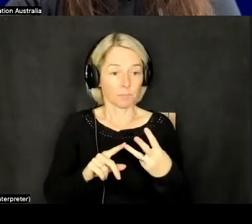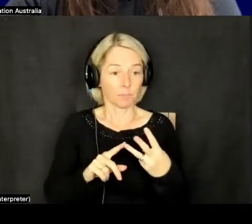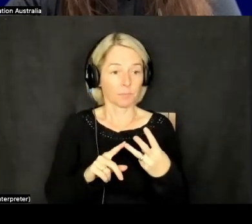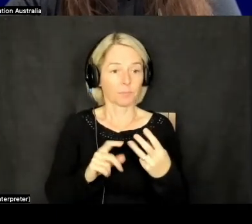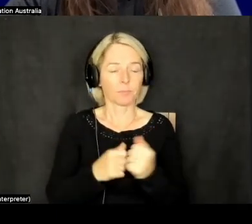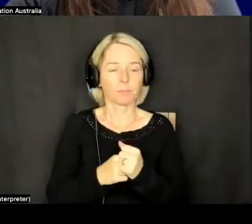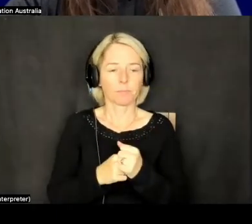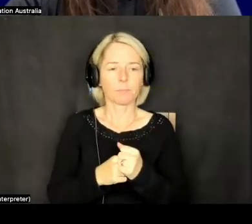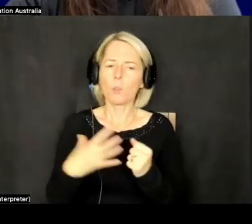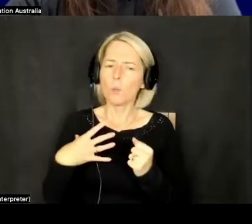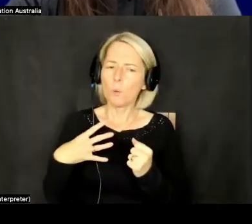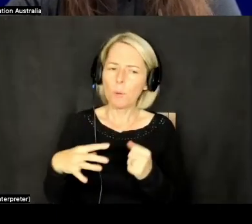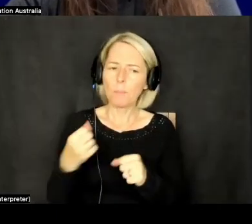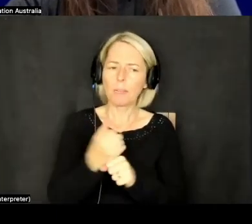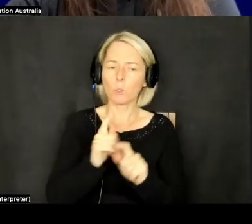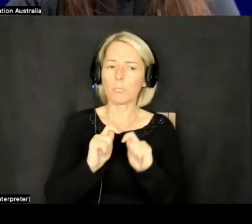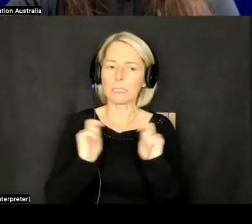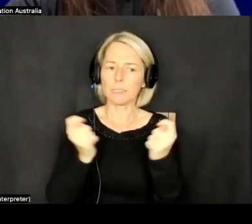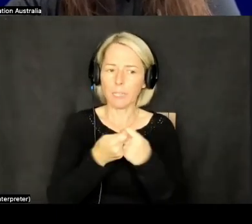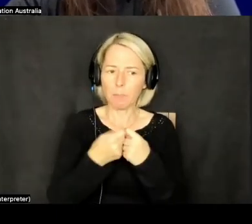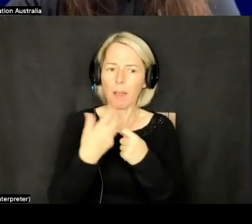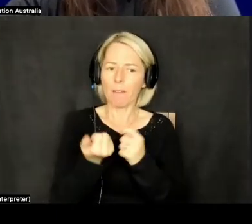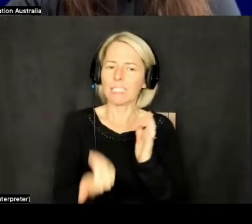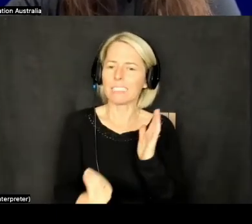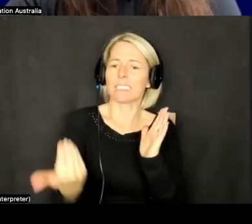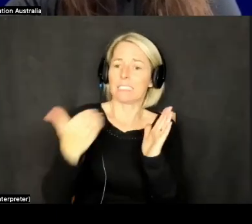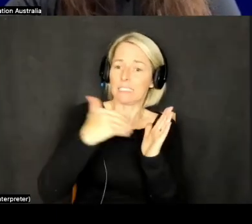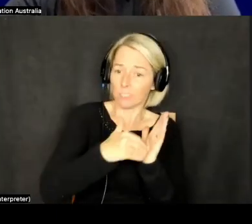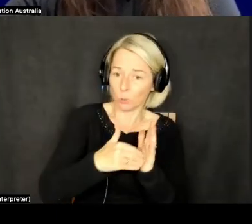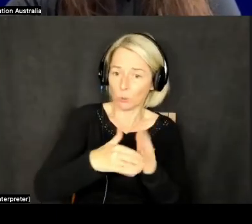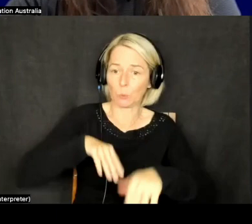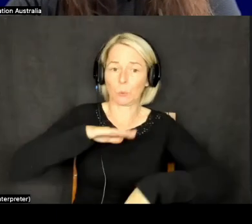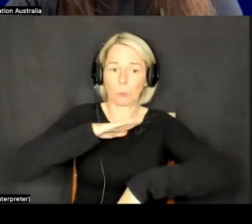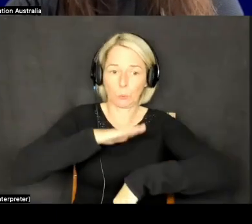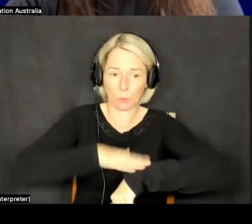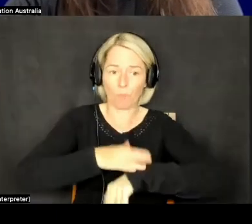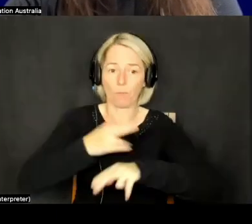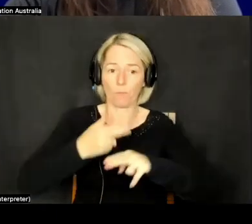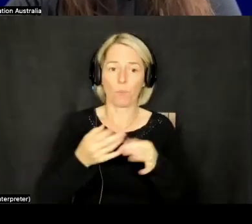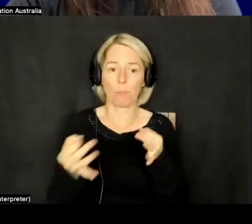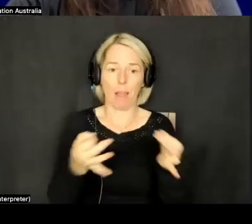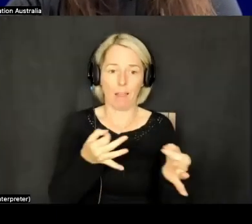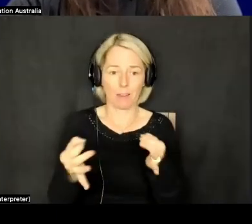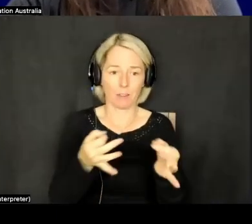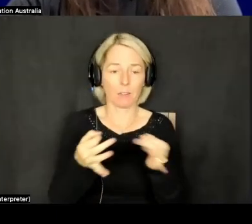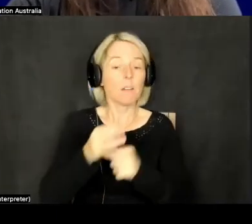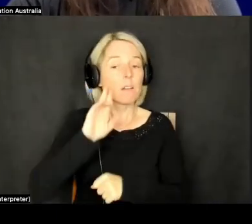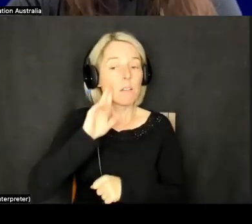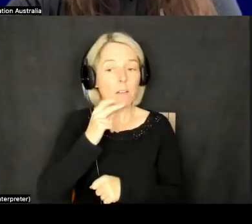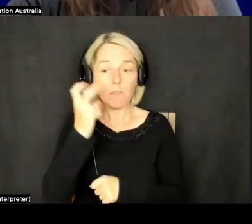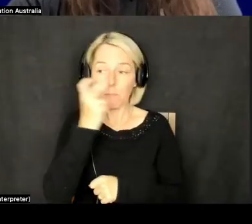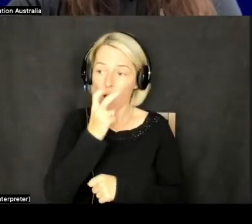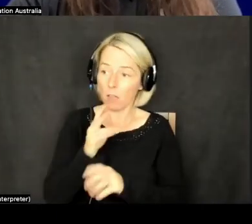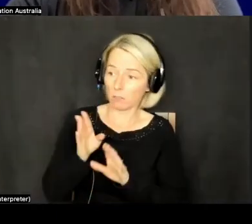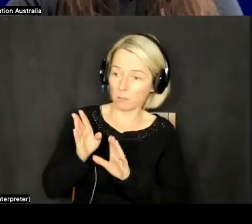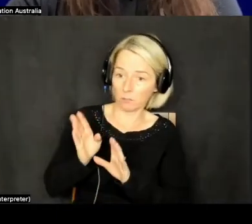additional time for planning. So anything with deafblindness often takes much longer,